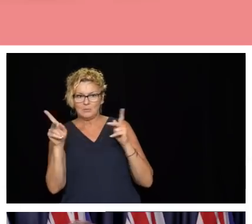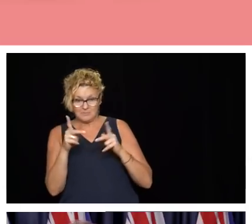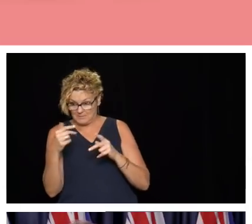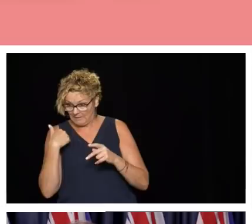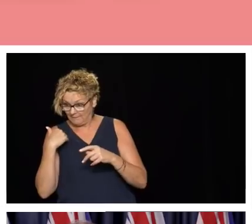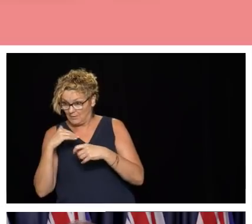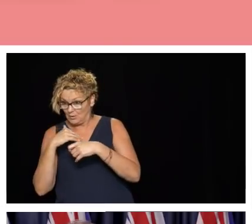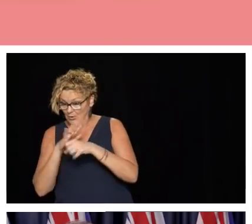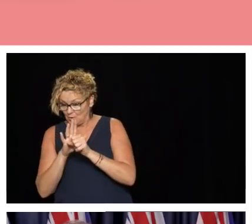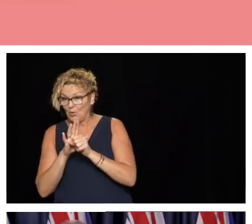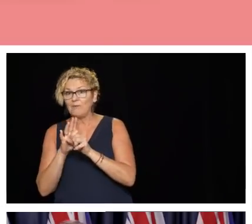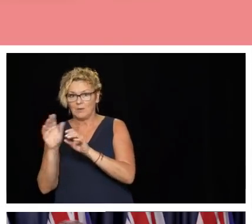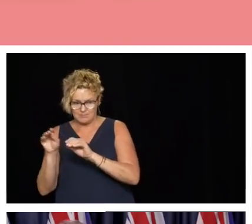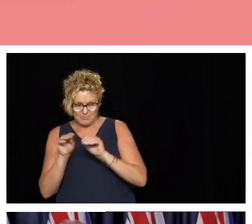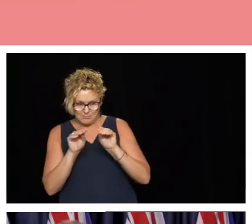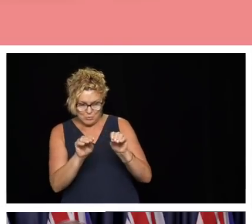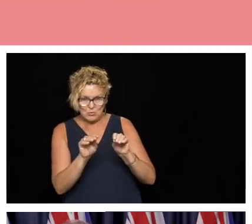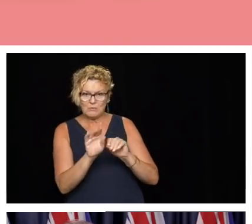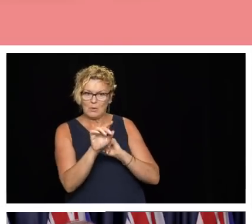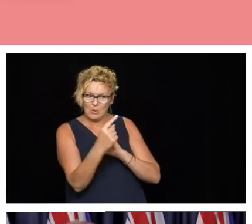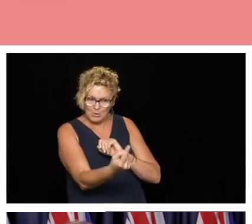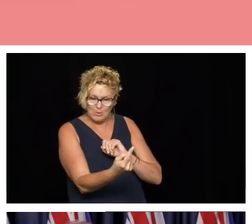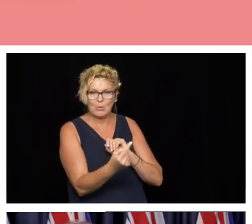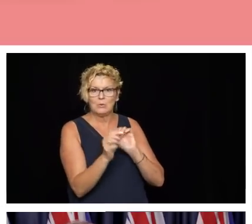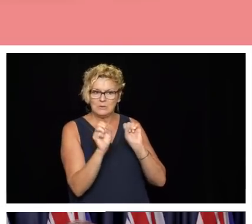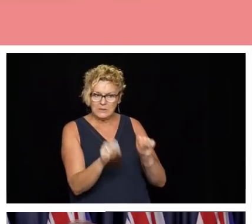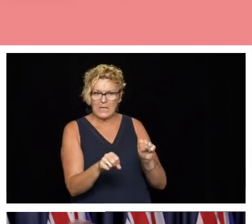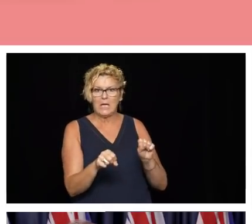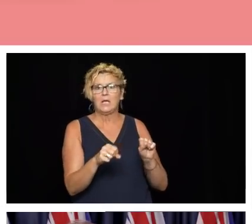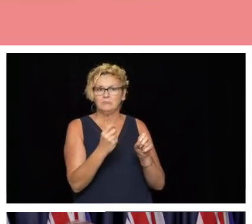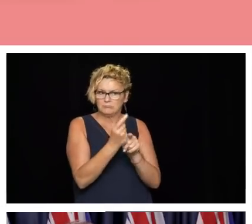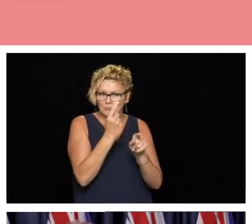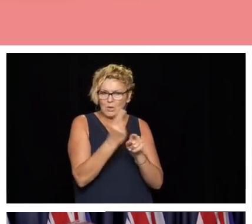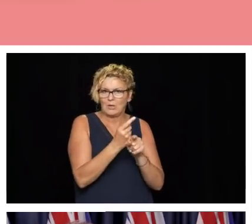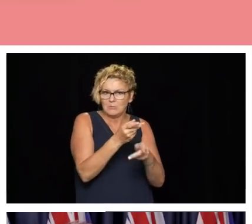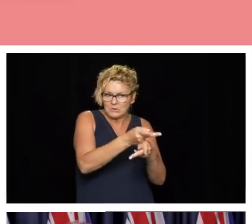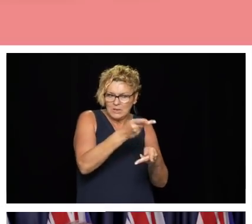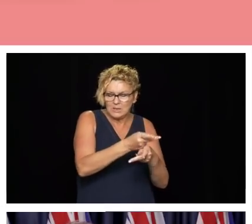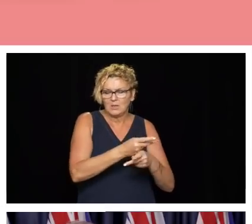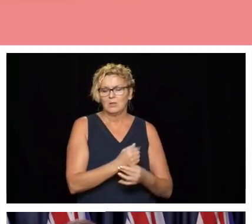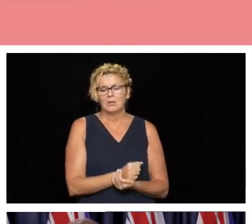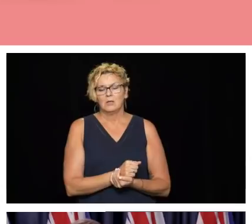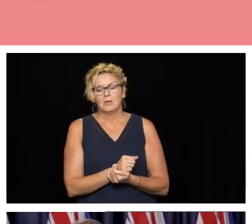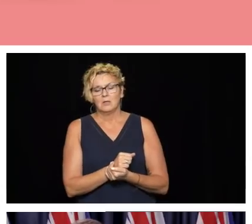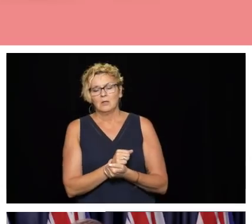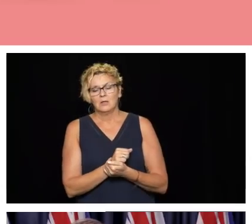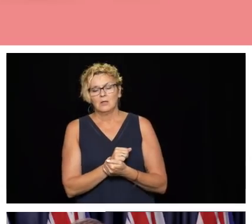ensuring isolation capacity and continuing critical care and ventilator management strategy for ICU